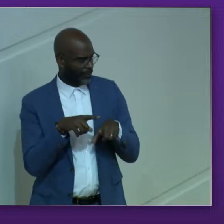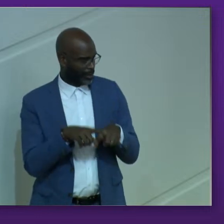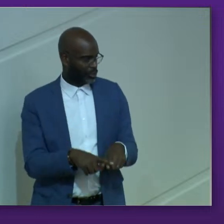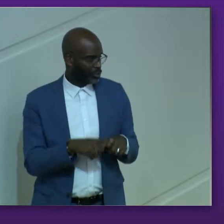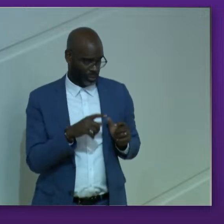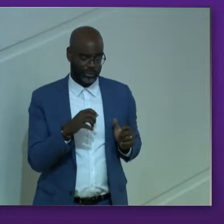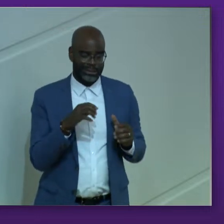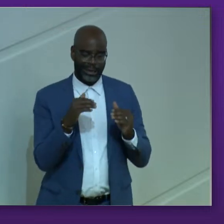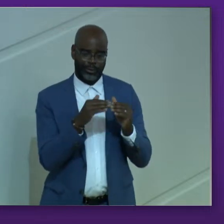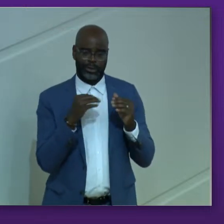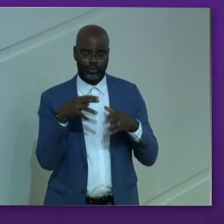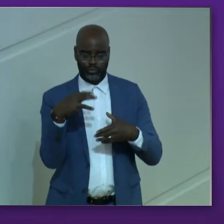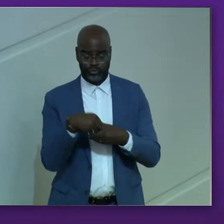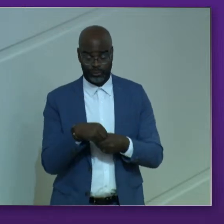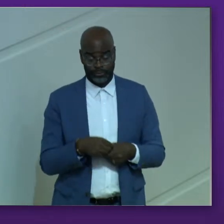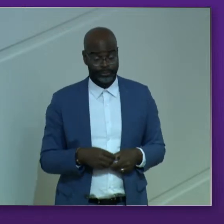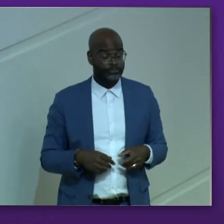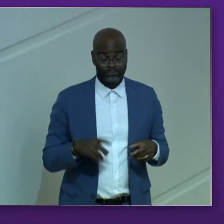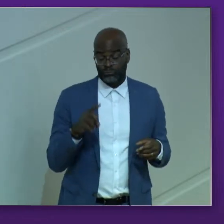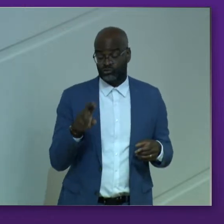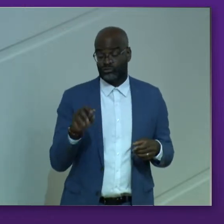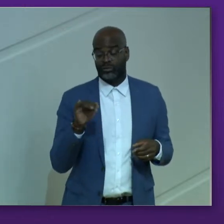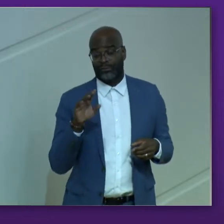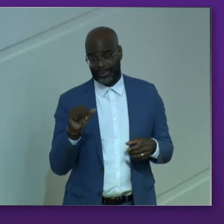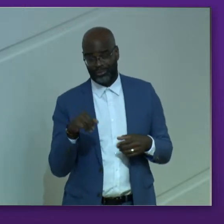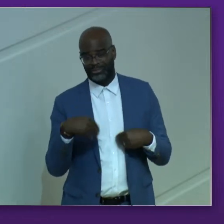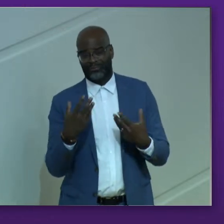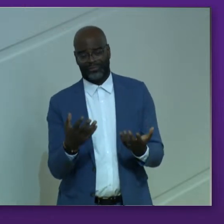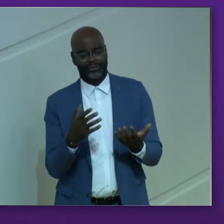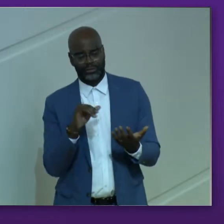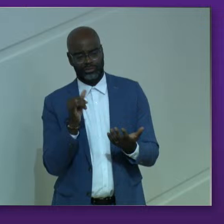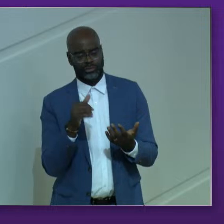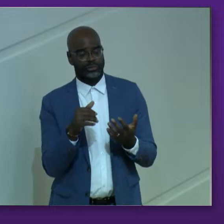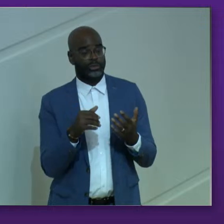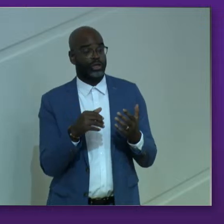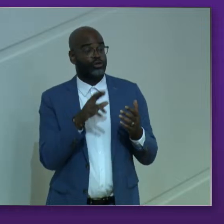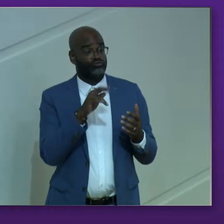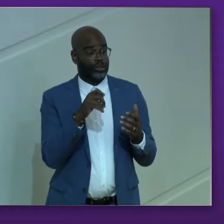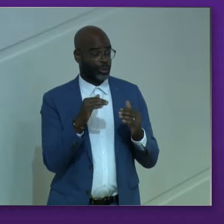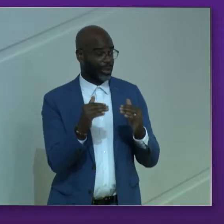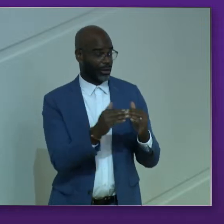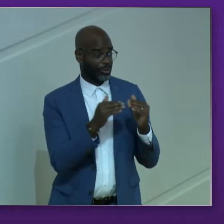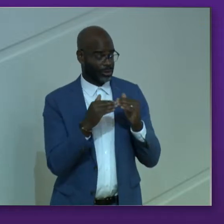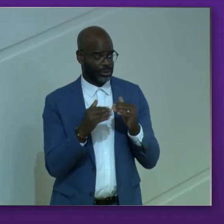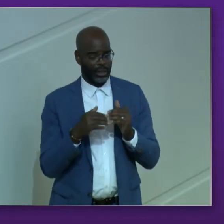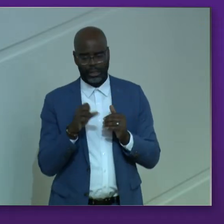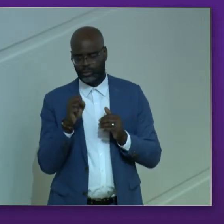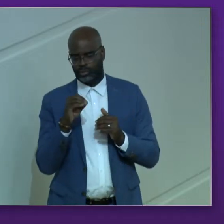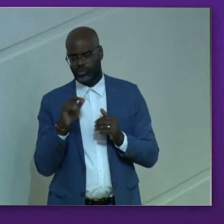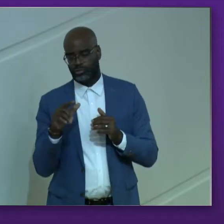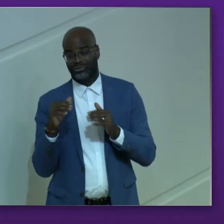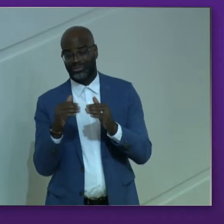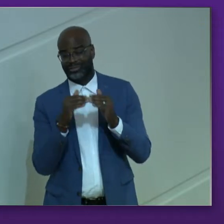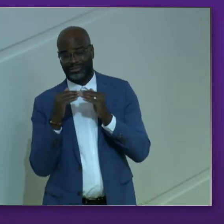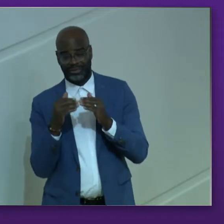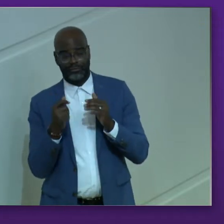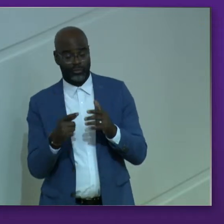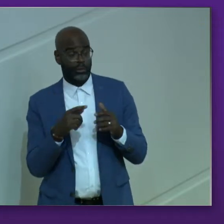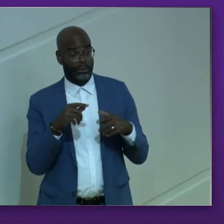IN A VARIETY OF LEADERSHIP ROLES INCLUDING FACULTY ASSOCIATE IN THE ONSET OF